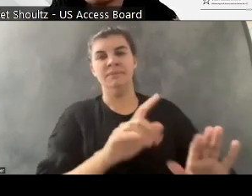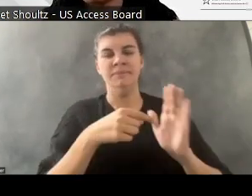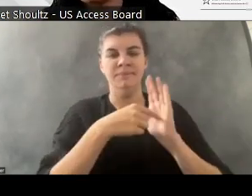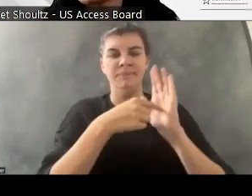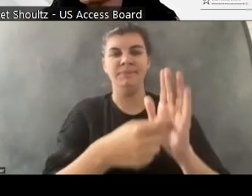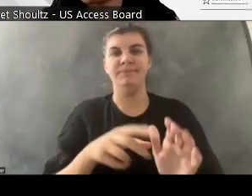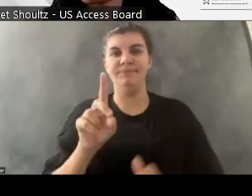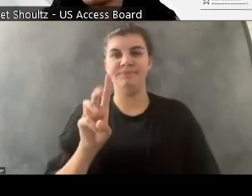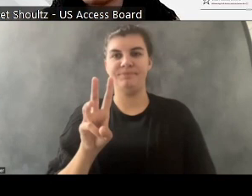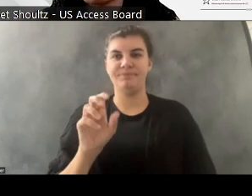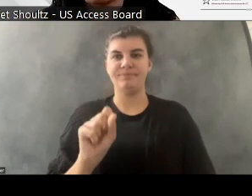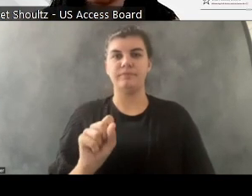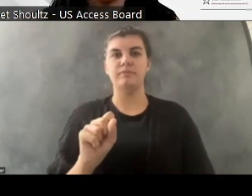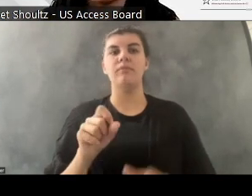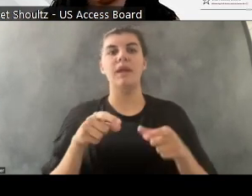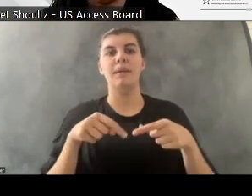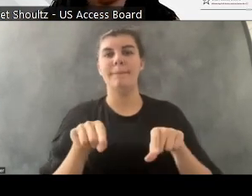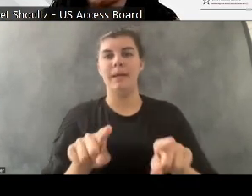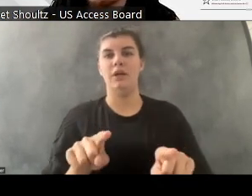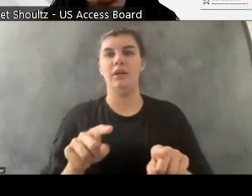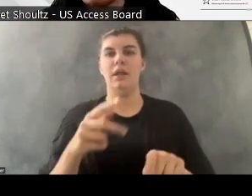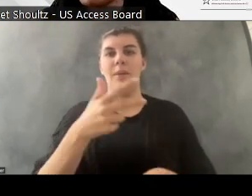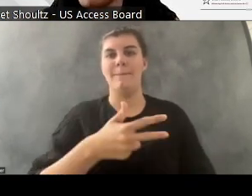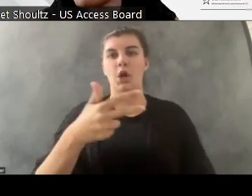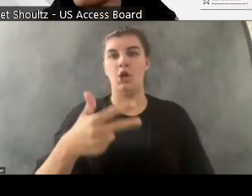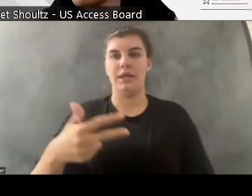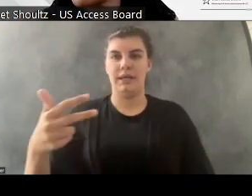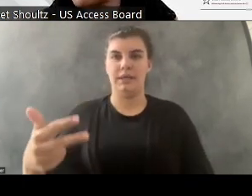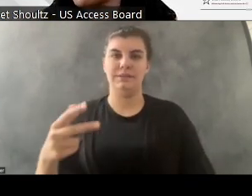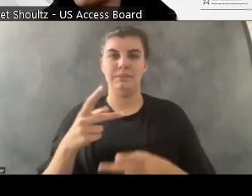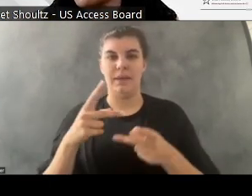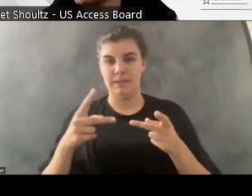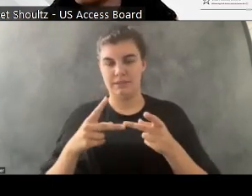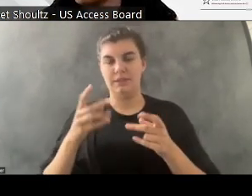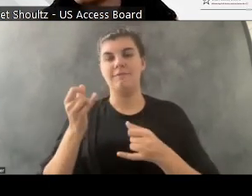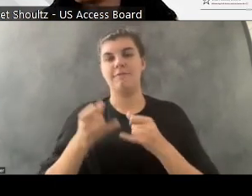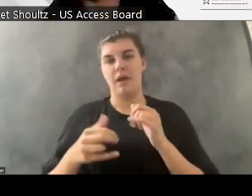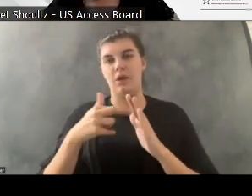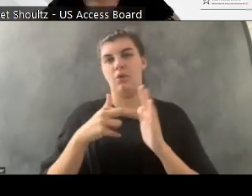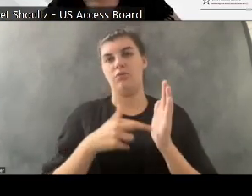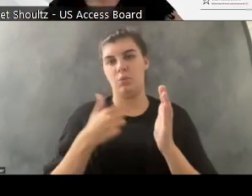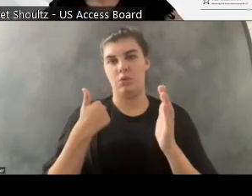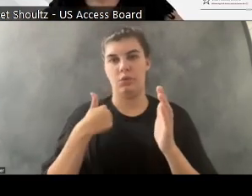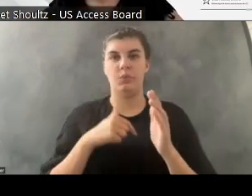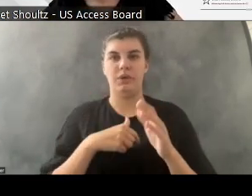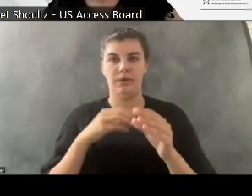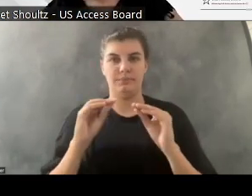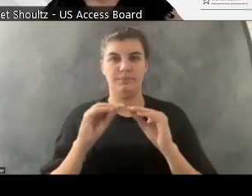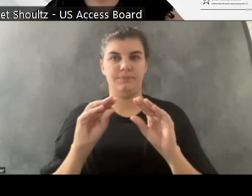detectable warning surfaces at a parallel parking space. And in the final rule we make it clear that